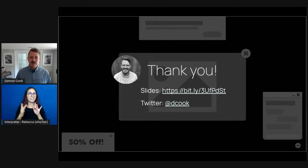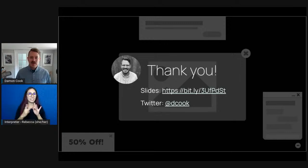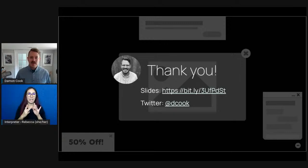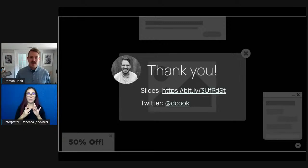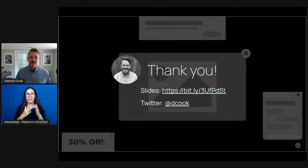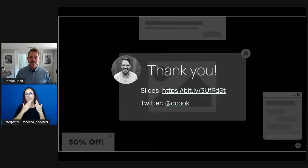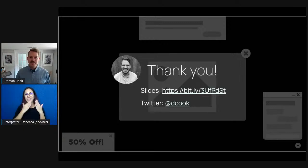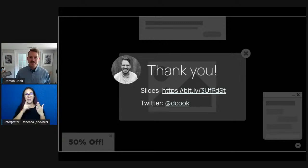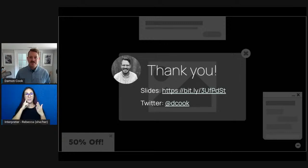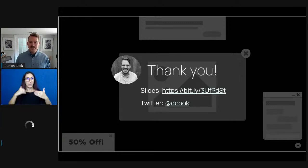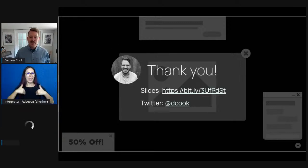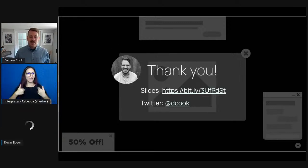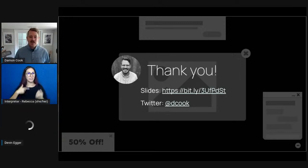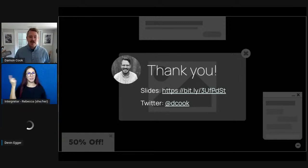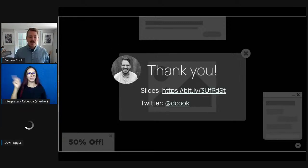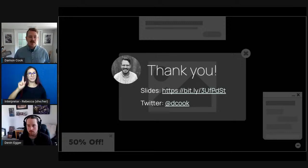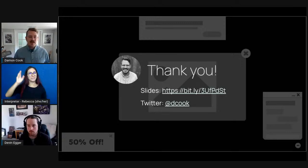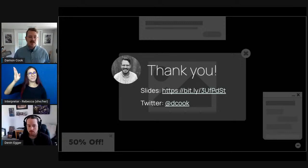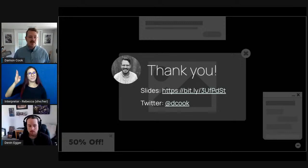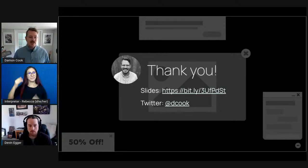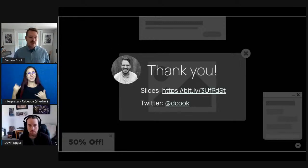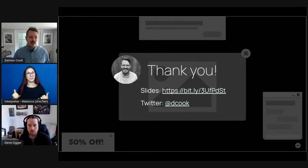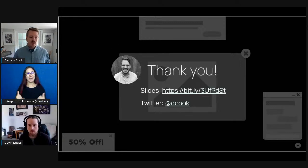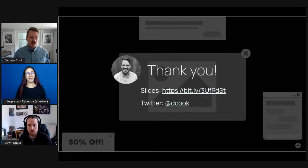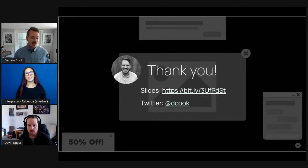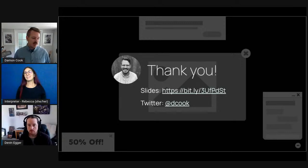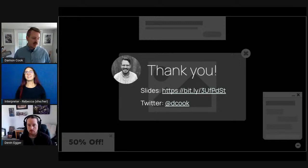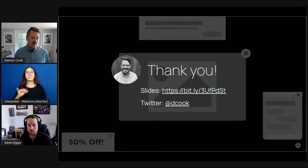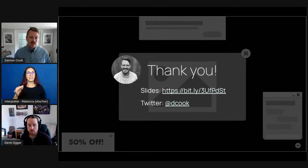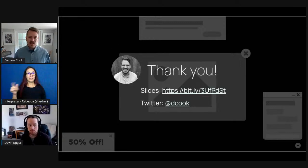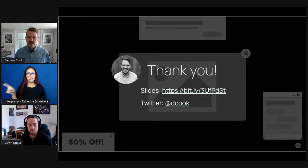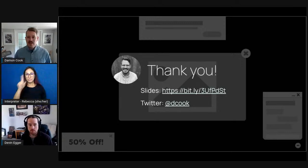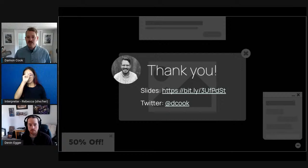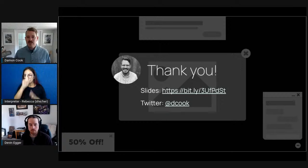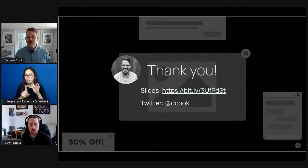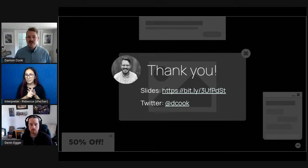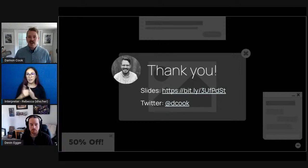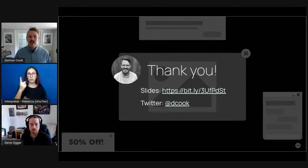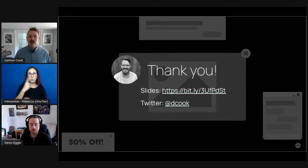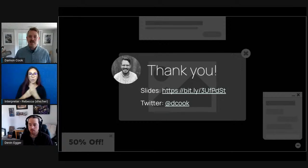and share any examples of Dialogs whether good, bad, and reach out and thank you for